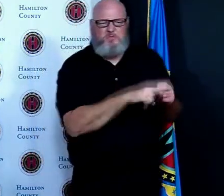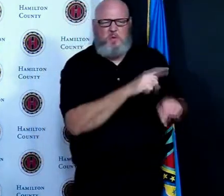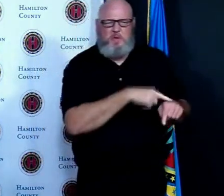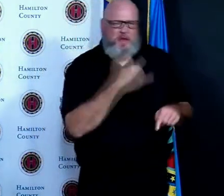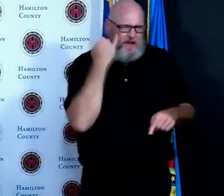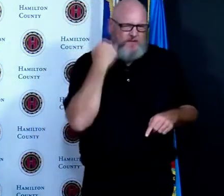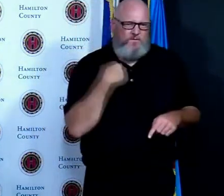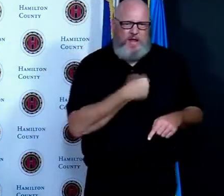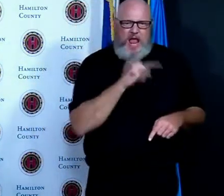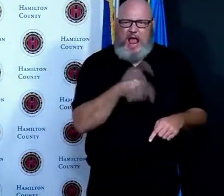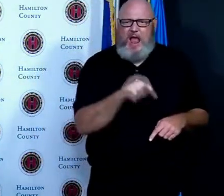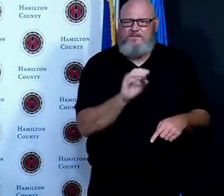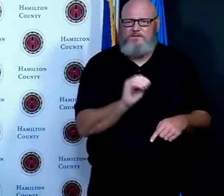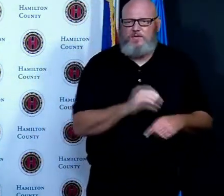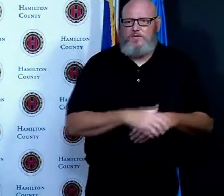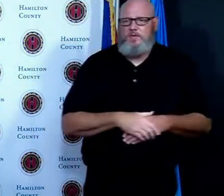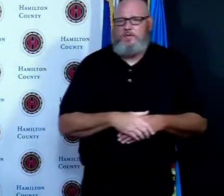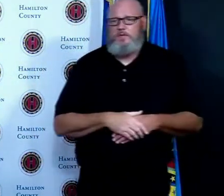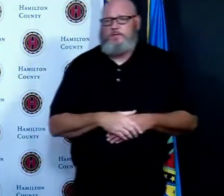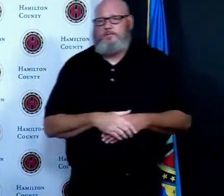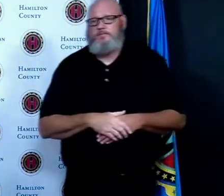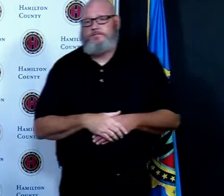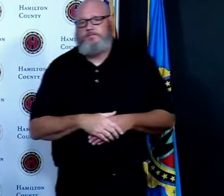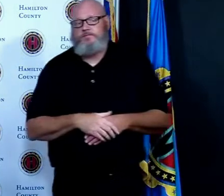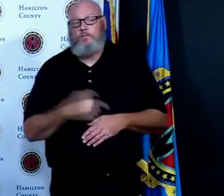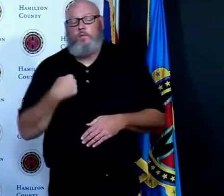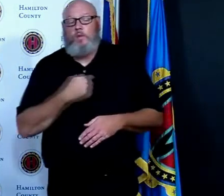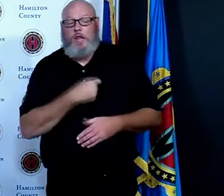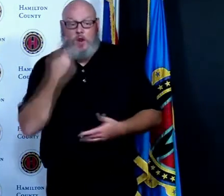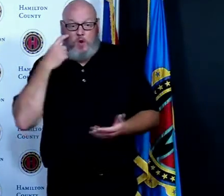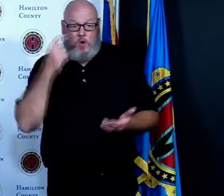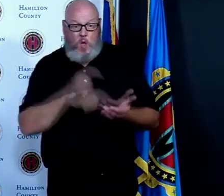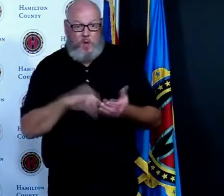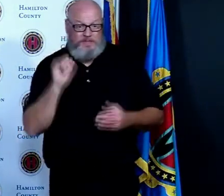outcomes of that and you probably read about that as well so I think we take that into the calculus